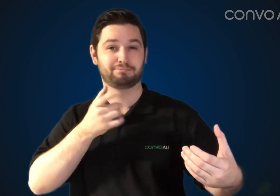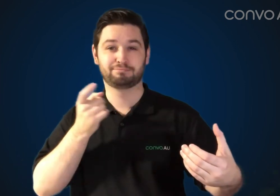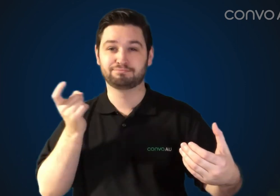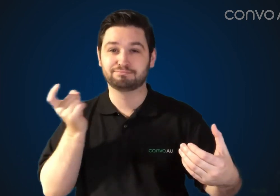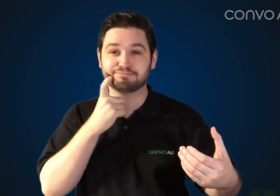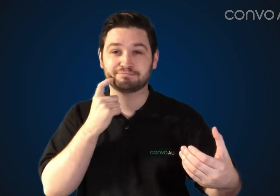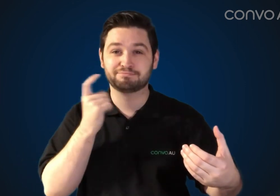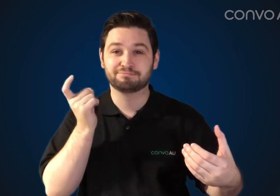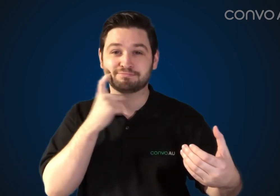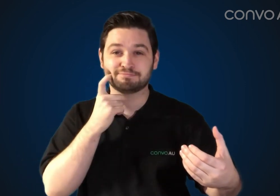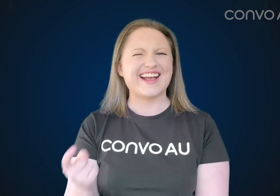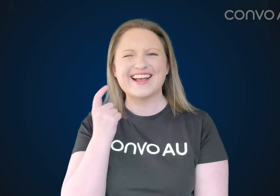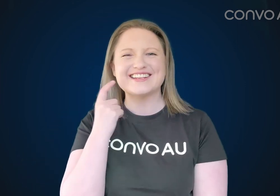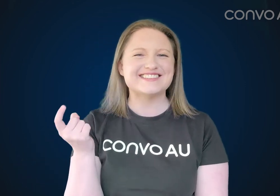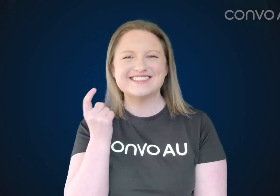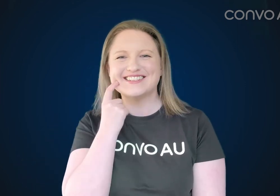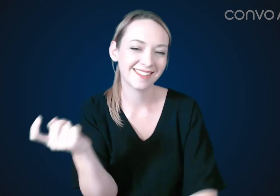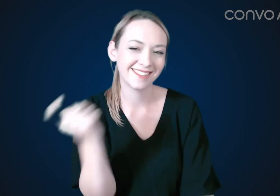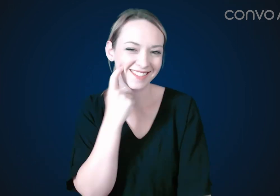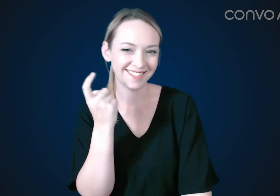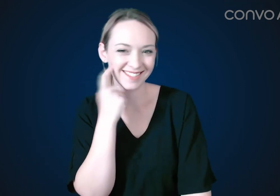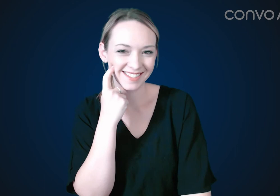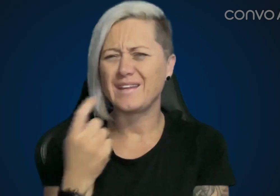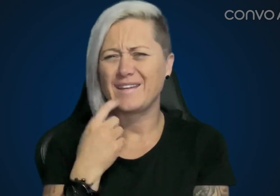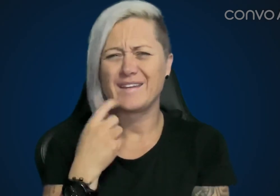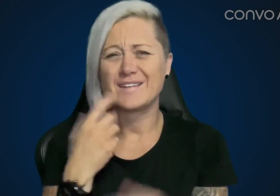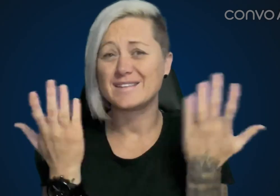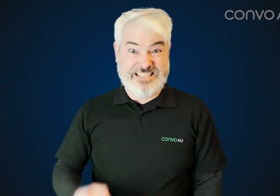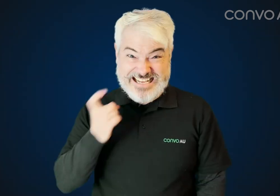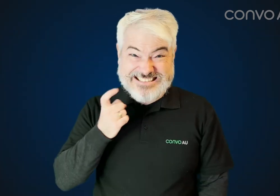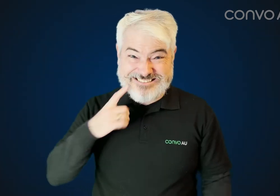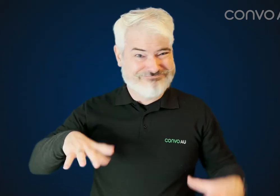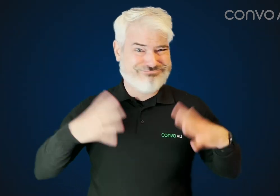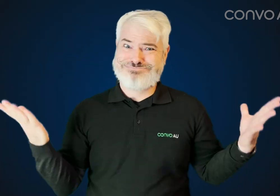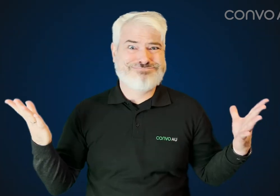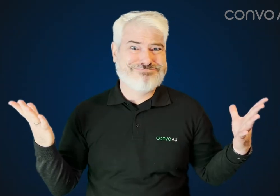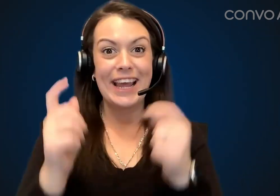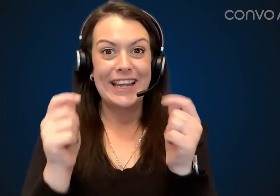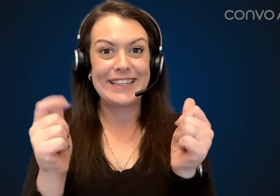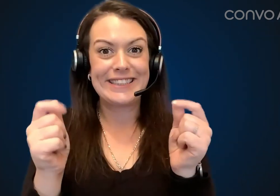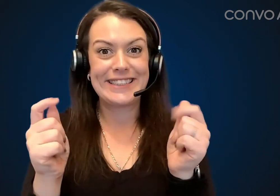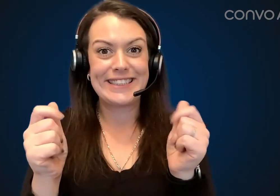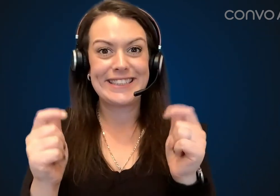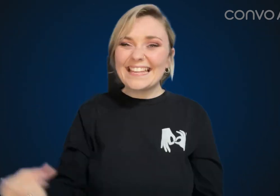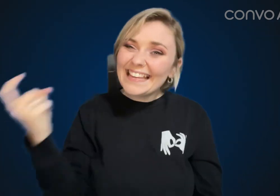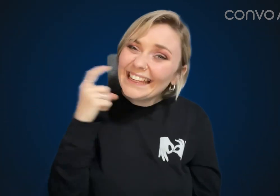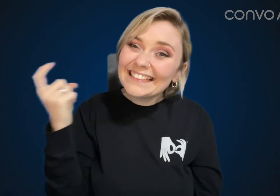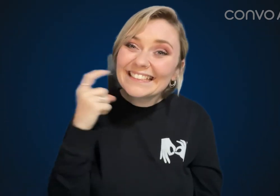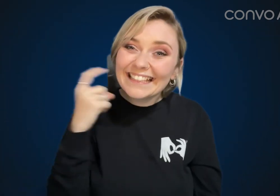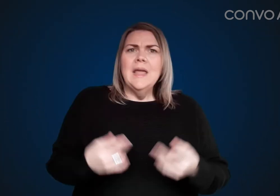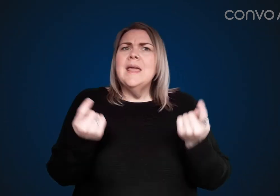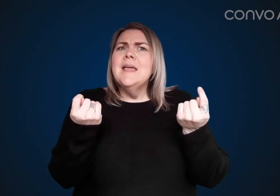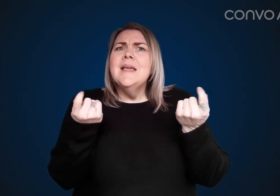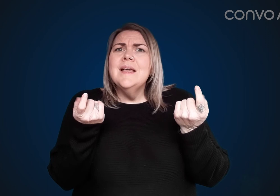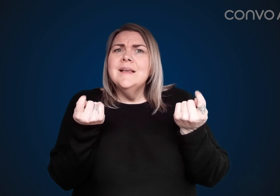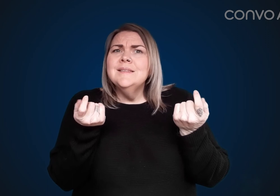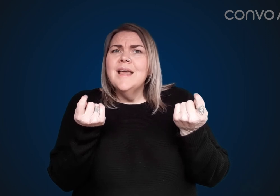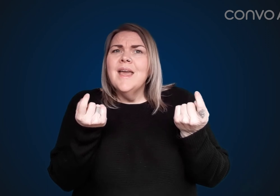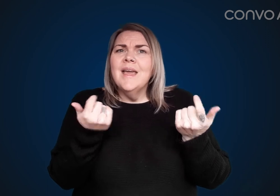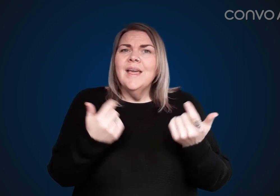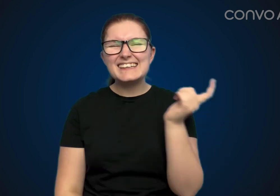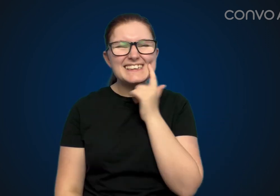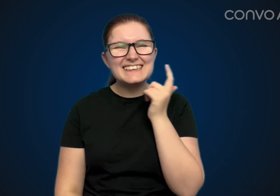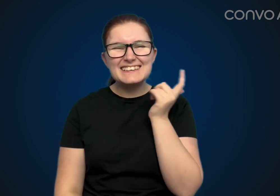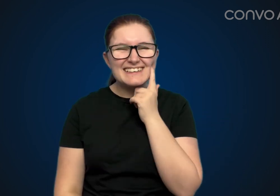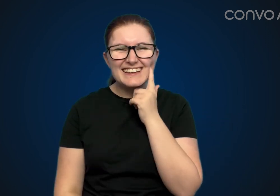Easy